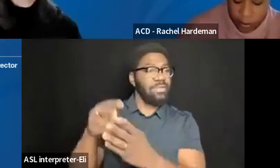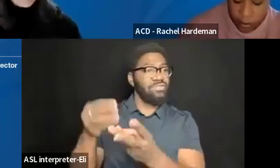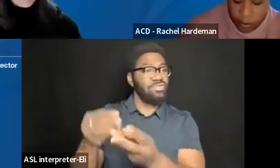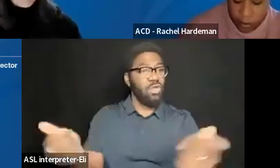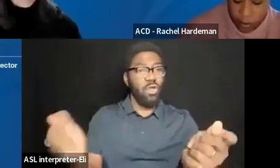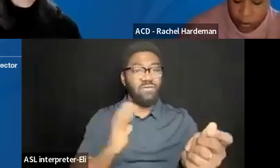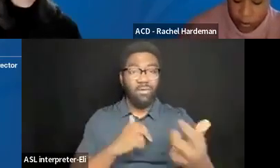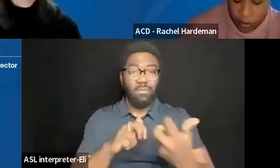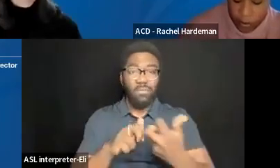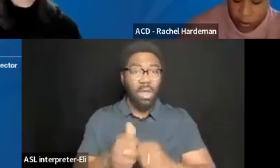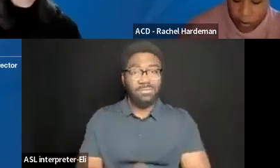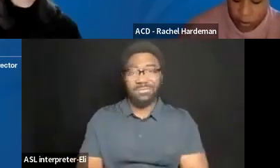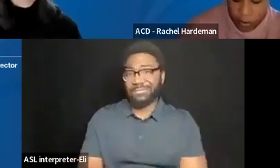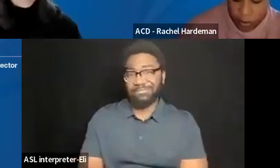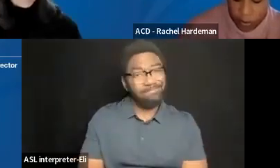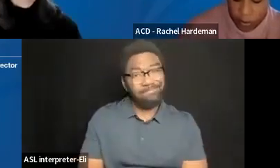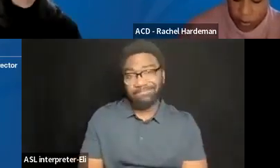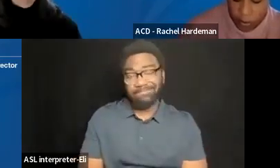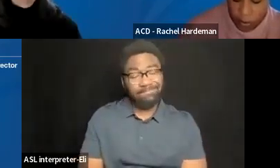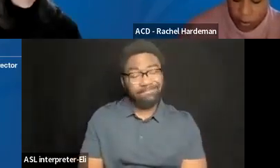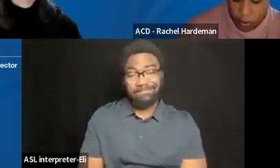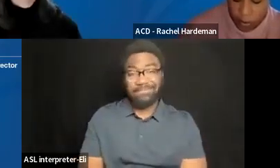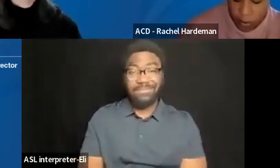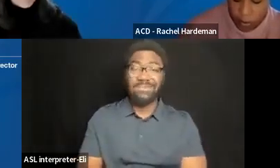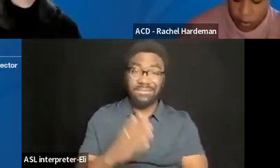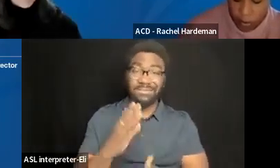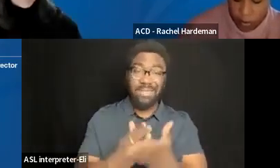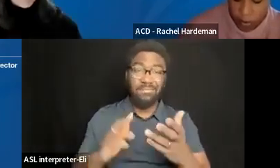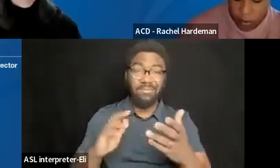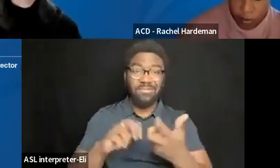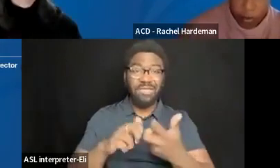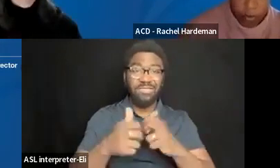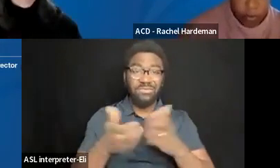The fact that some of the issues that CDC have had to deal